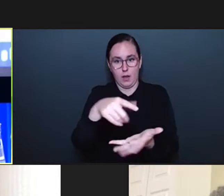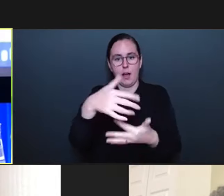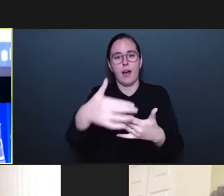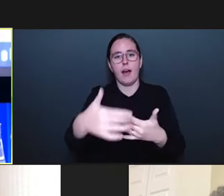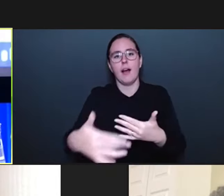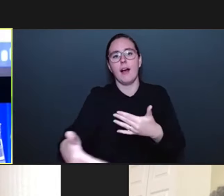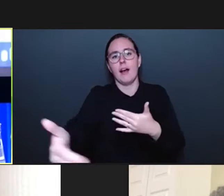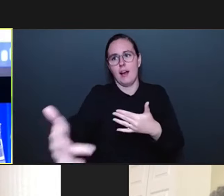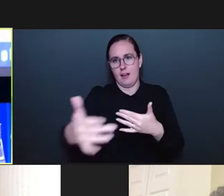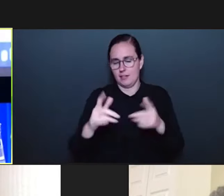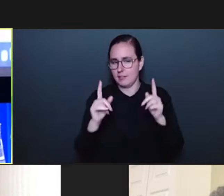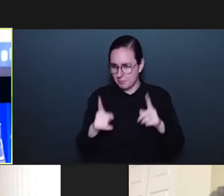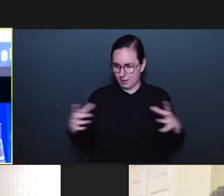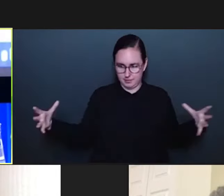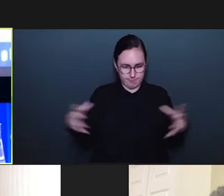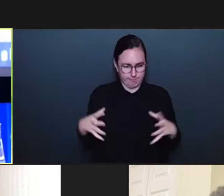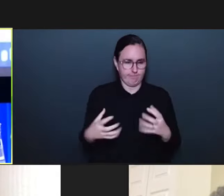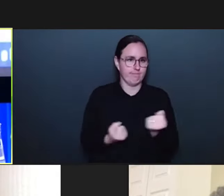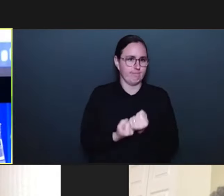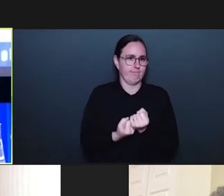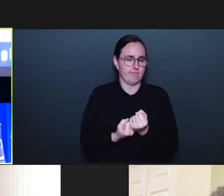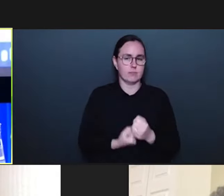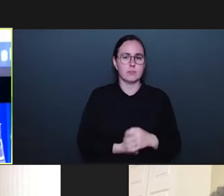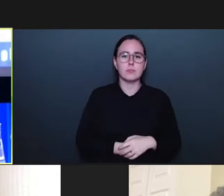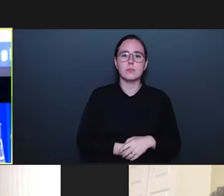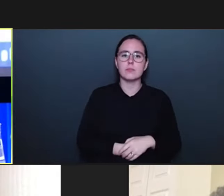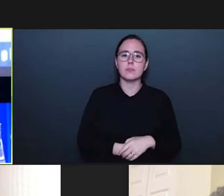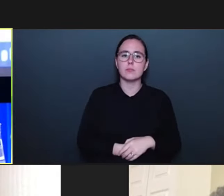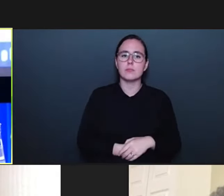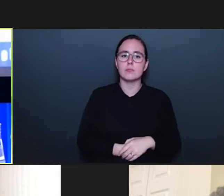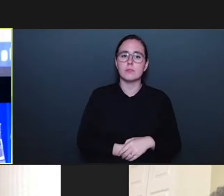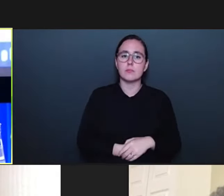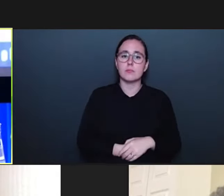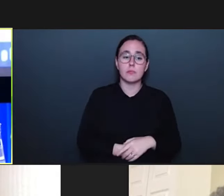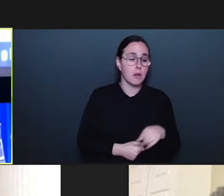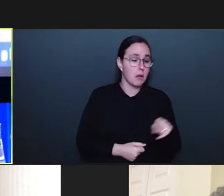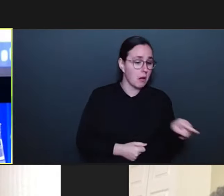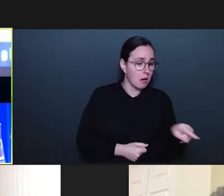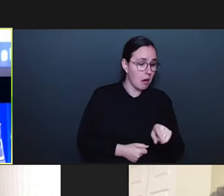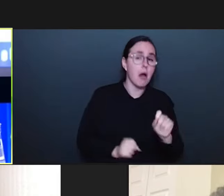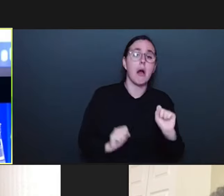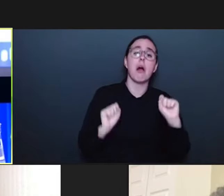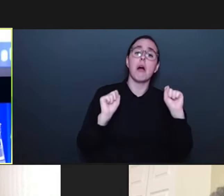not the ability to upskill individually is not always possible. Even your sub-regional approach,